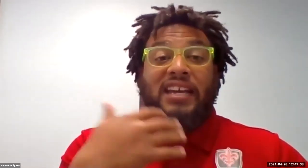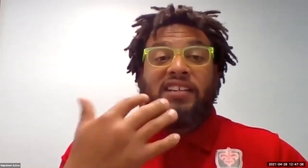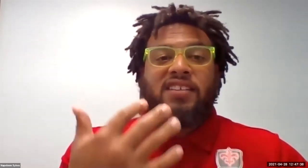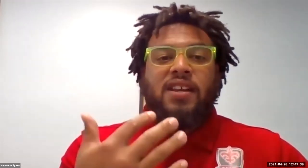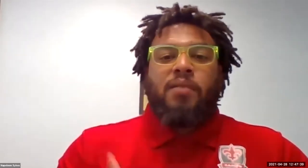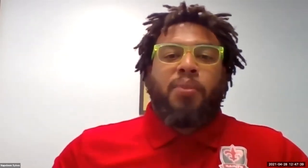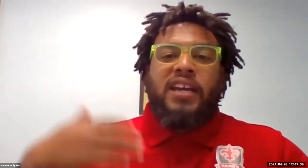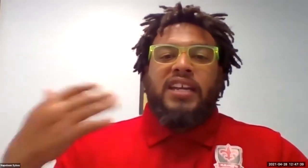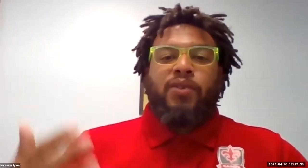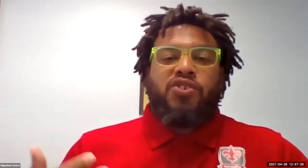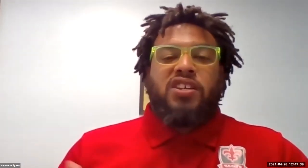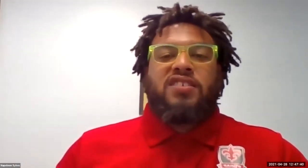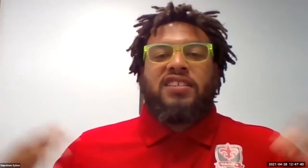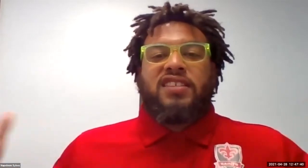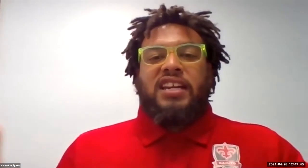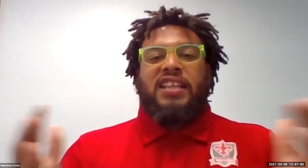Daisy: Hi everybody.